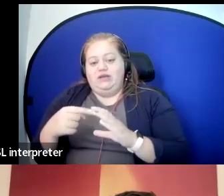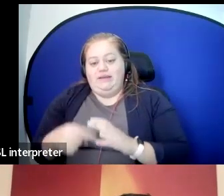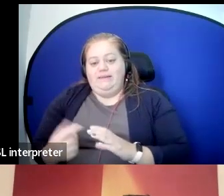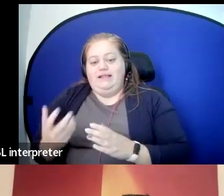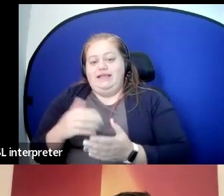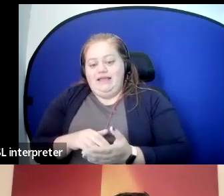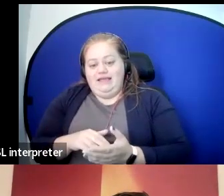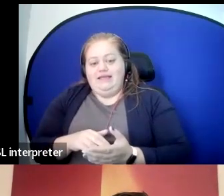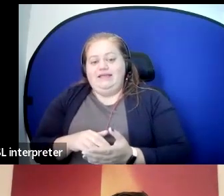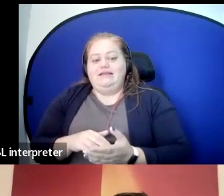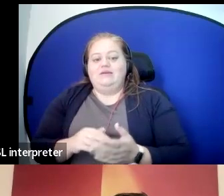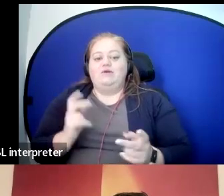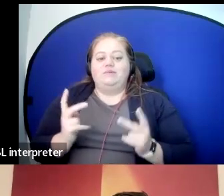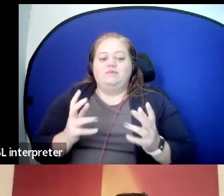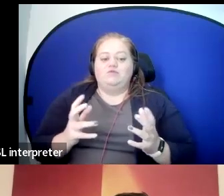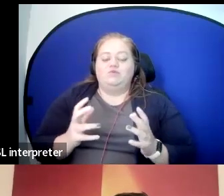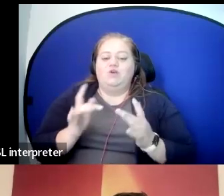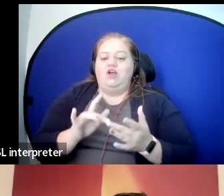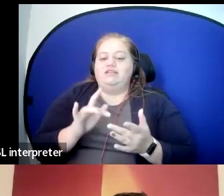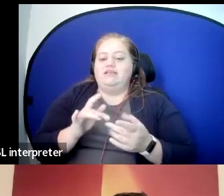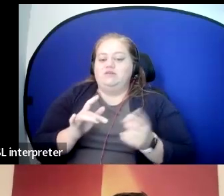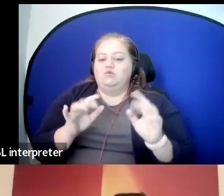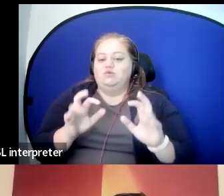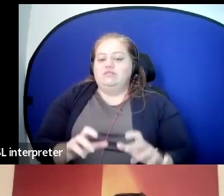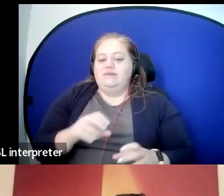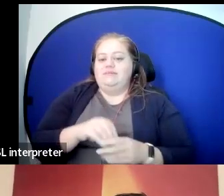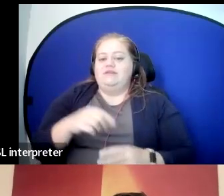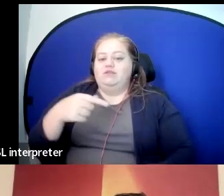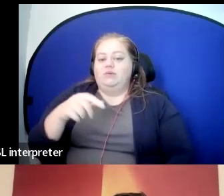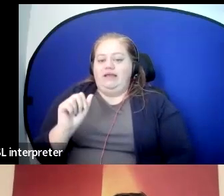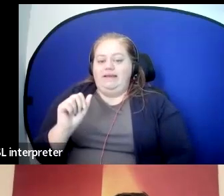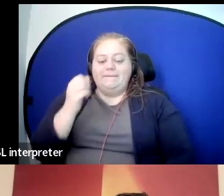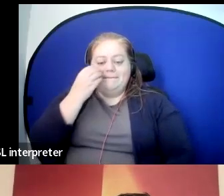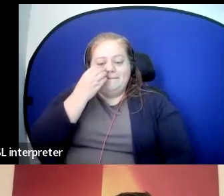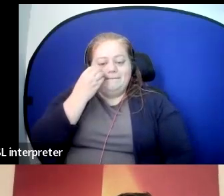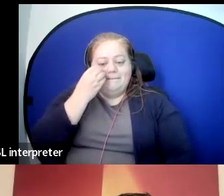if you want folks to contact you that way or type it into the Q&A